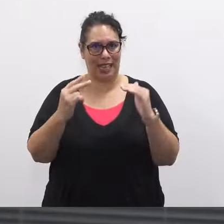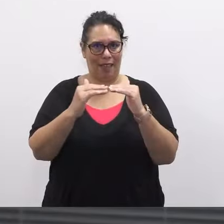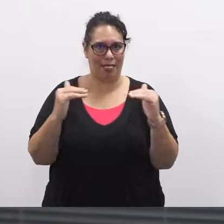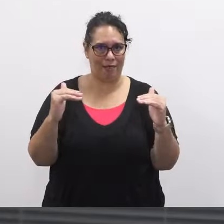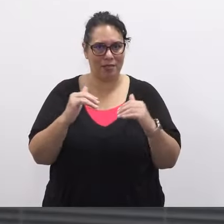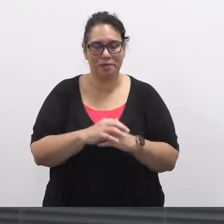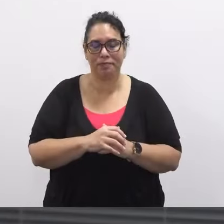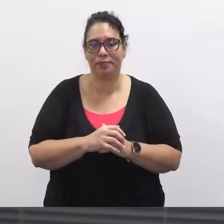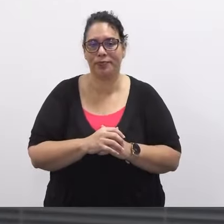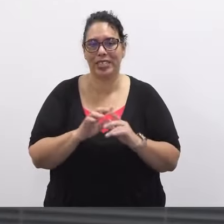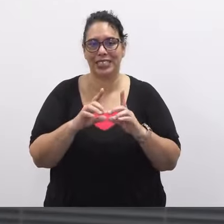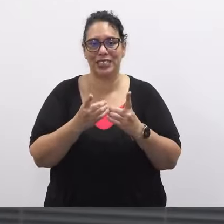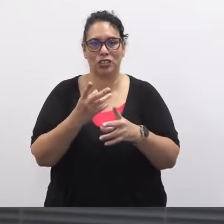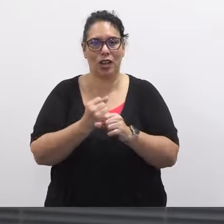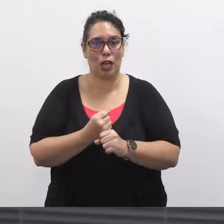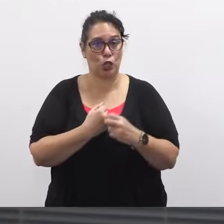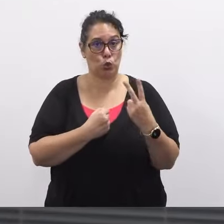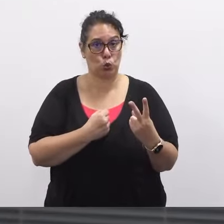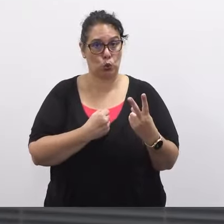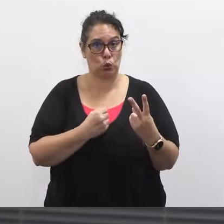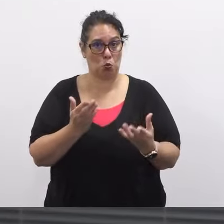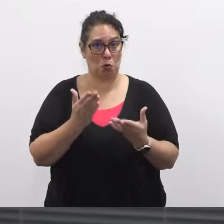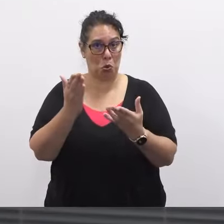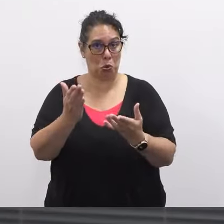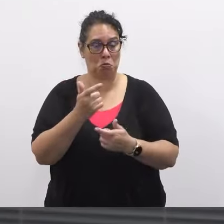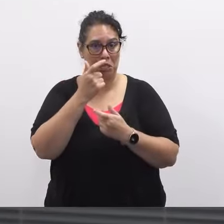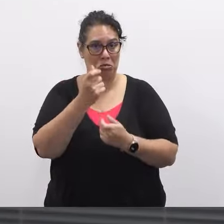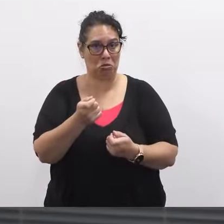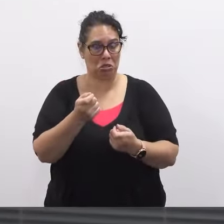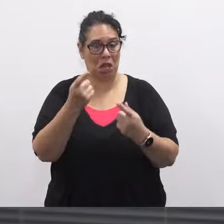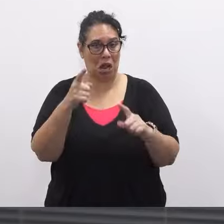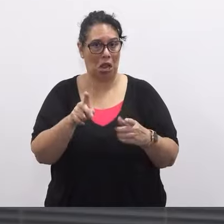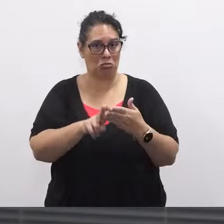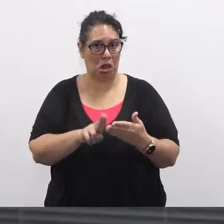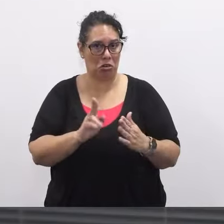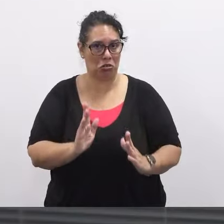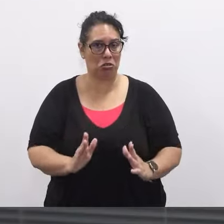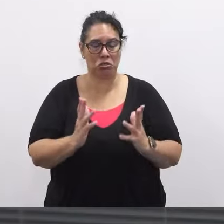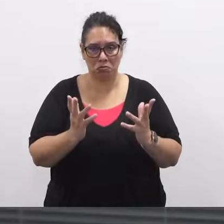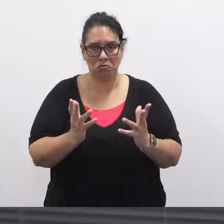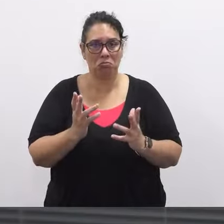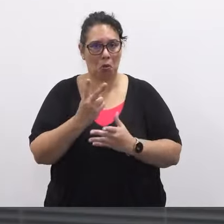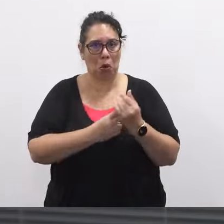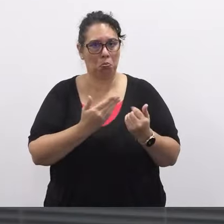the district received two proposals from interested contractors, both very reputable contractors.